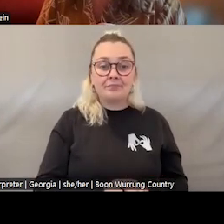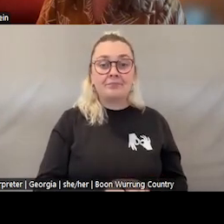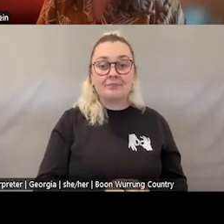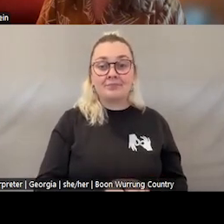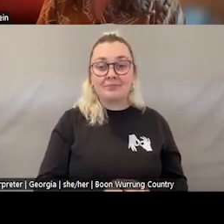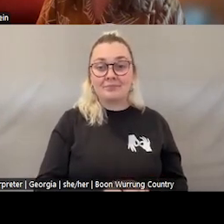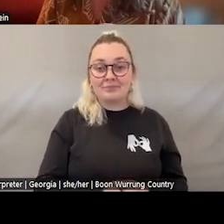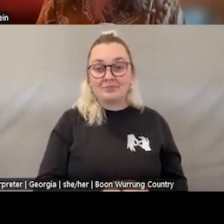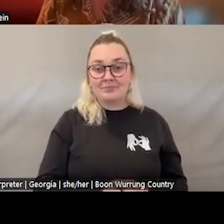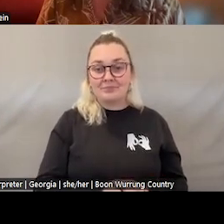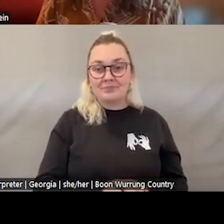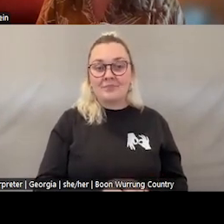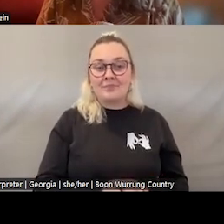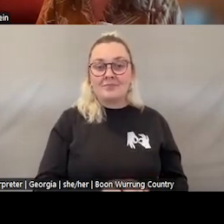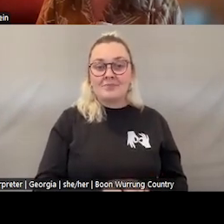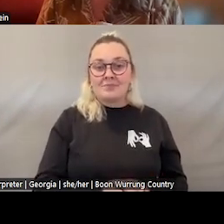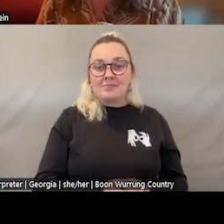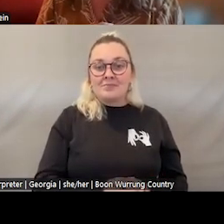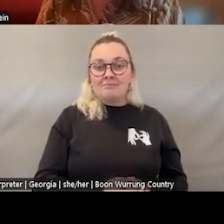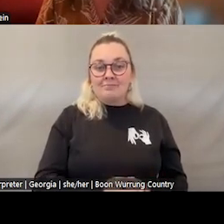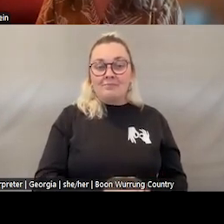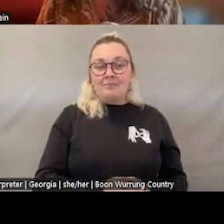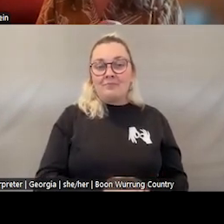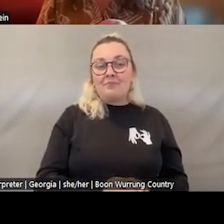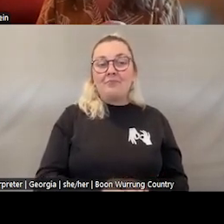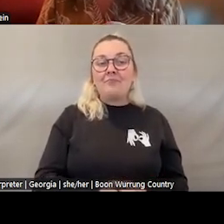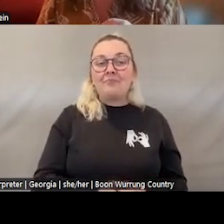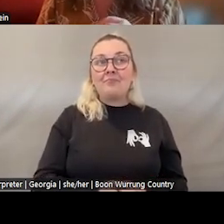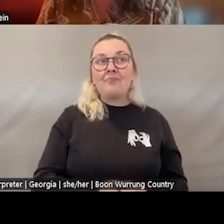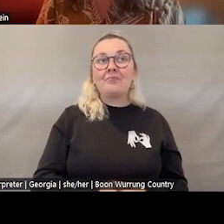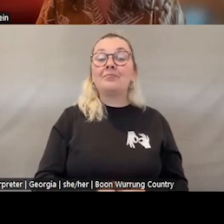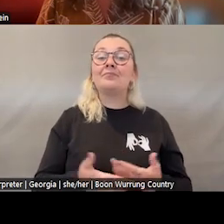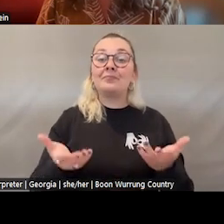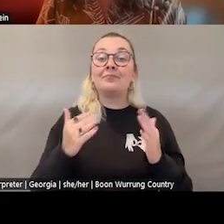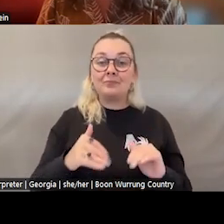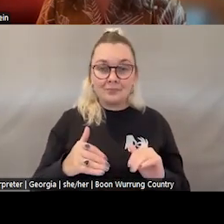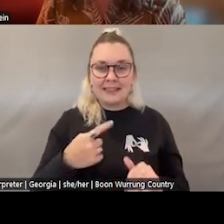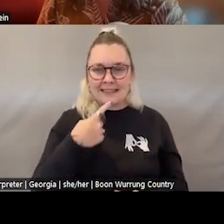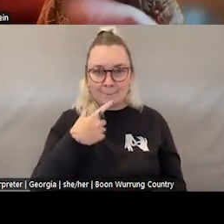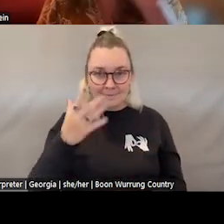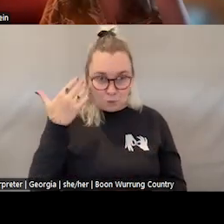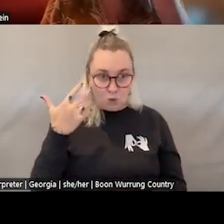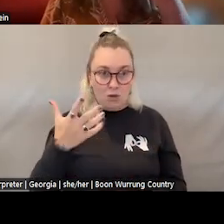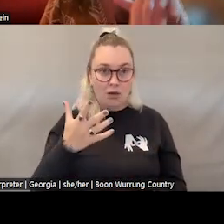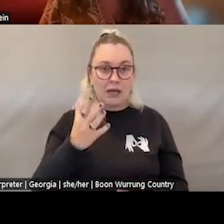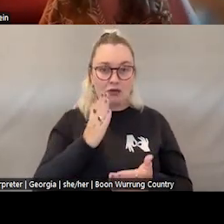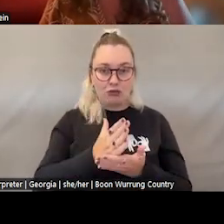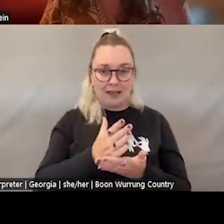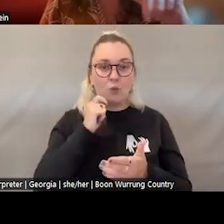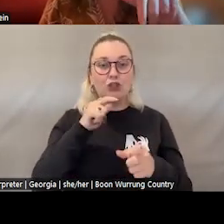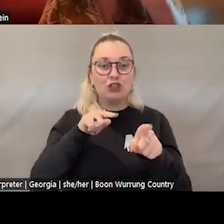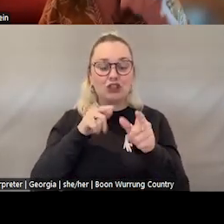does work that way. It does work very well. As I said, I want to share with you. The resources